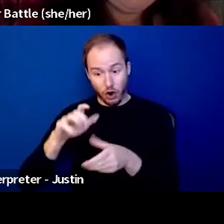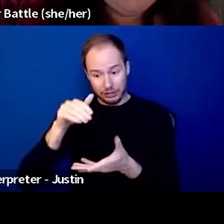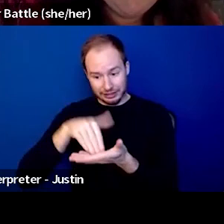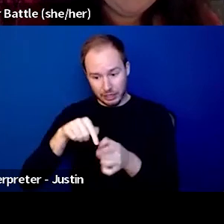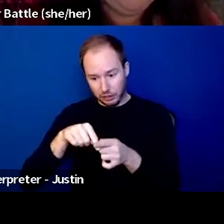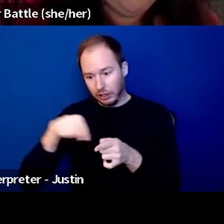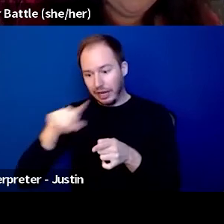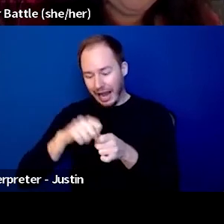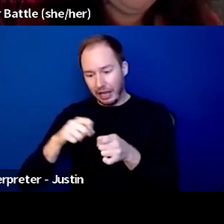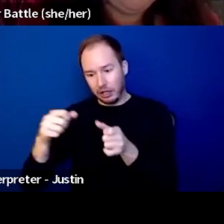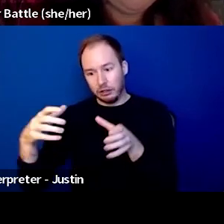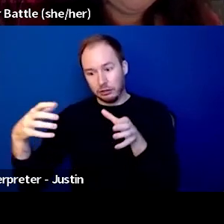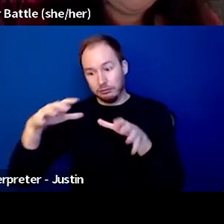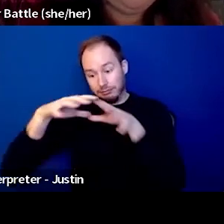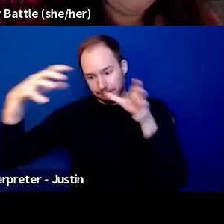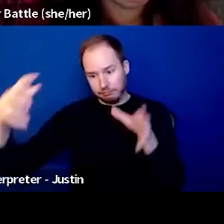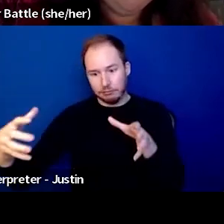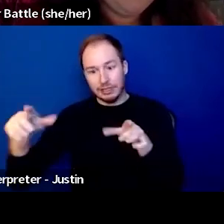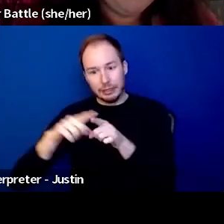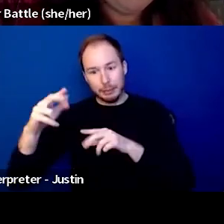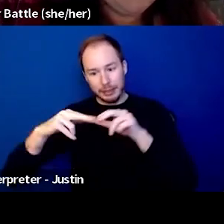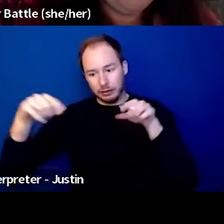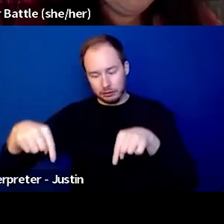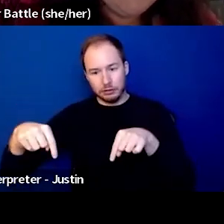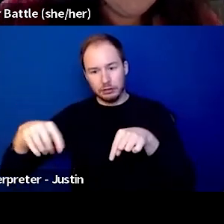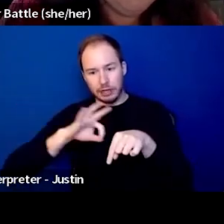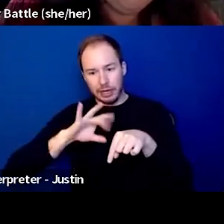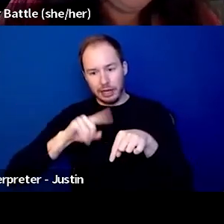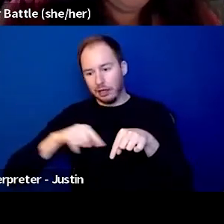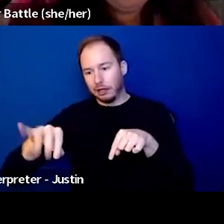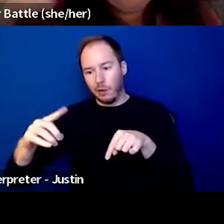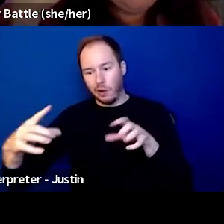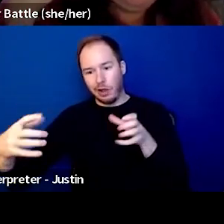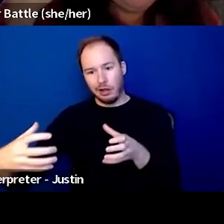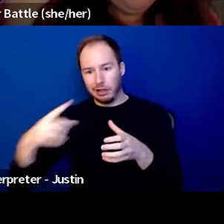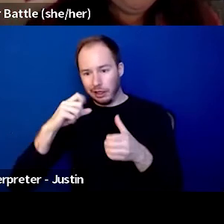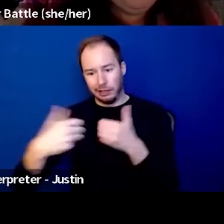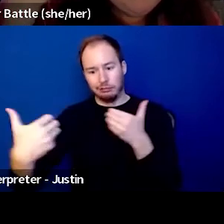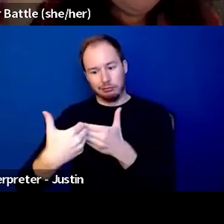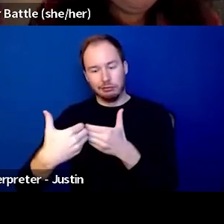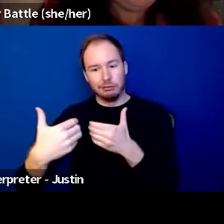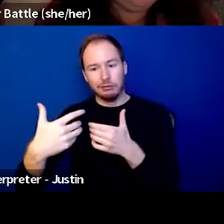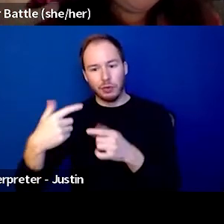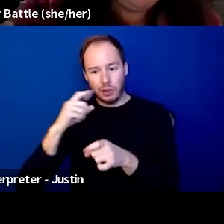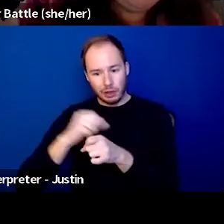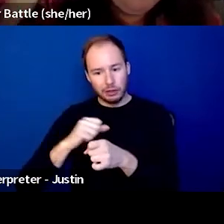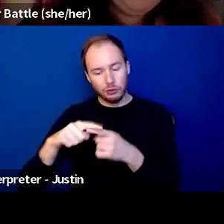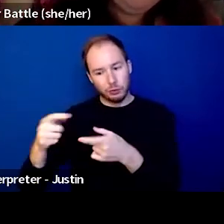inside of our public safety answer point inside to do that. So they're pulling mental health related calls directly out